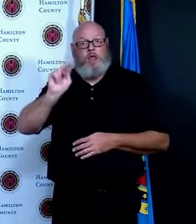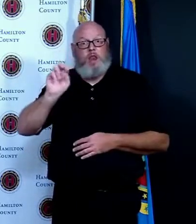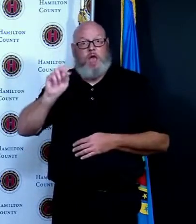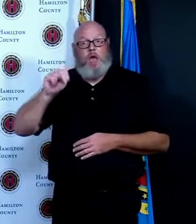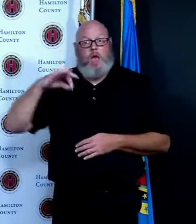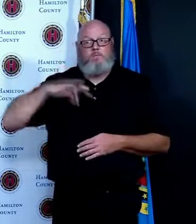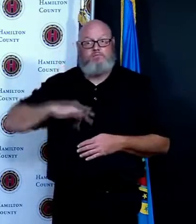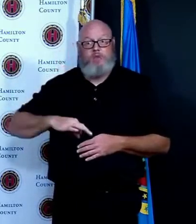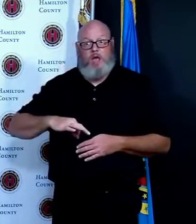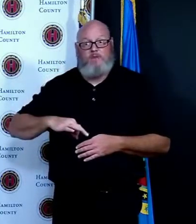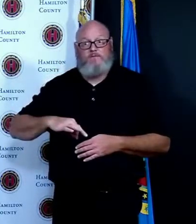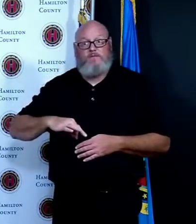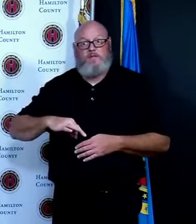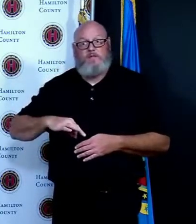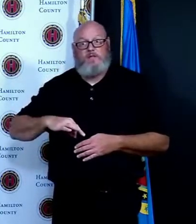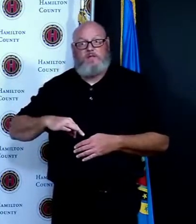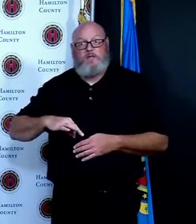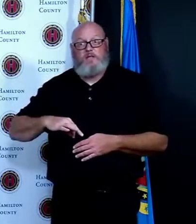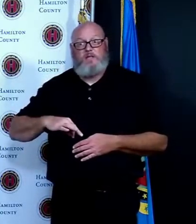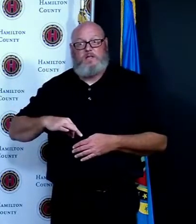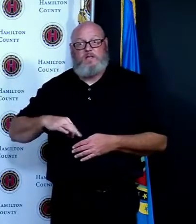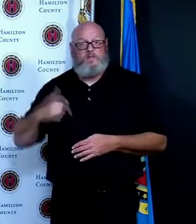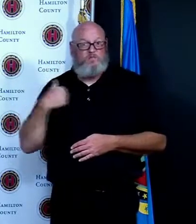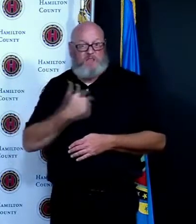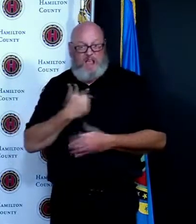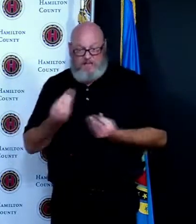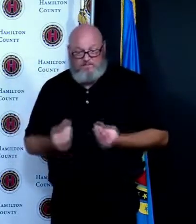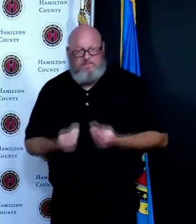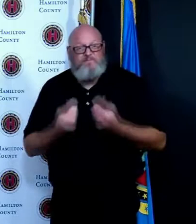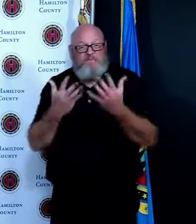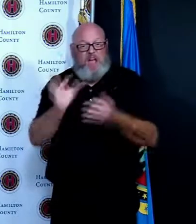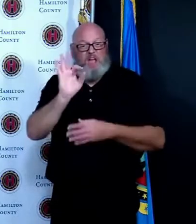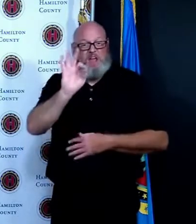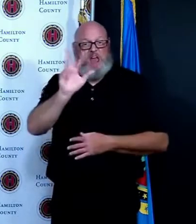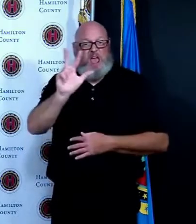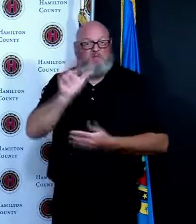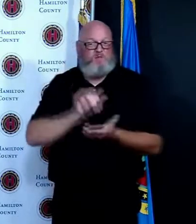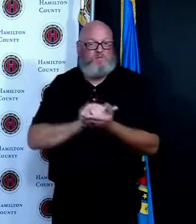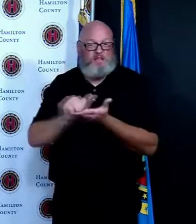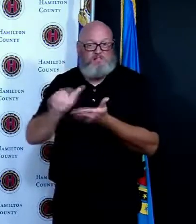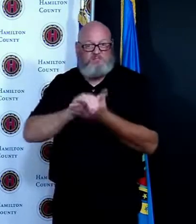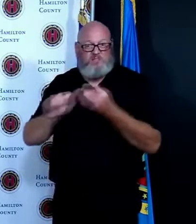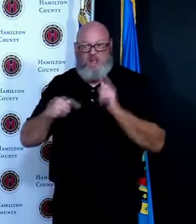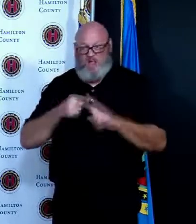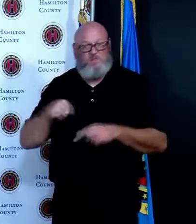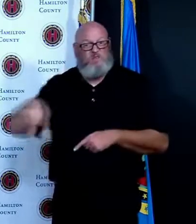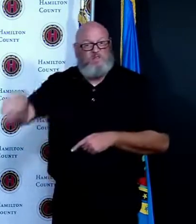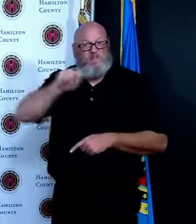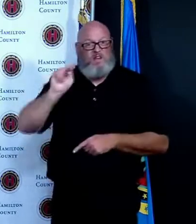costs and increased service demand those of that amount approximately 1 million will be going to